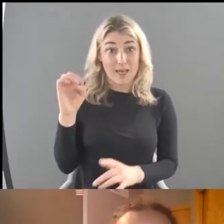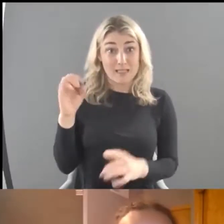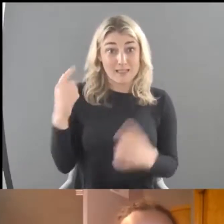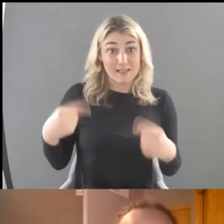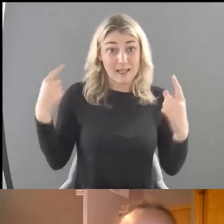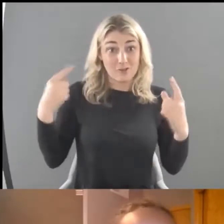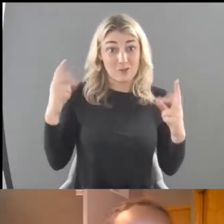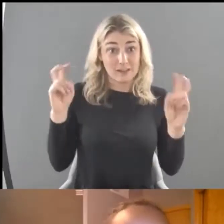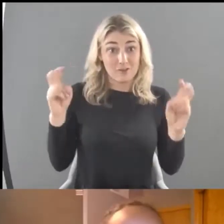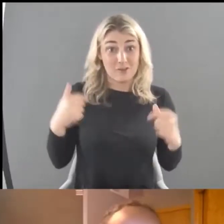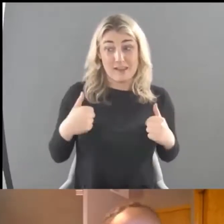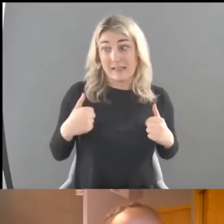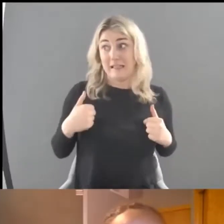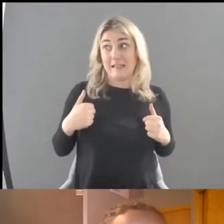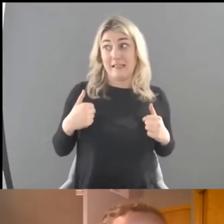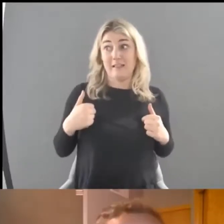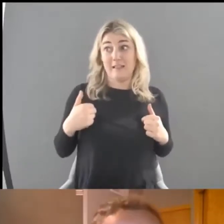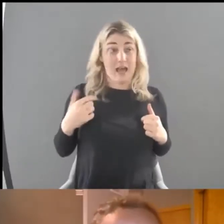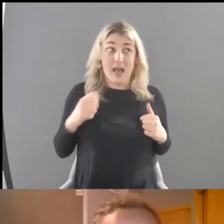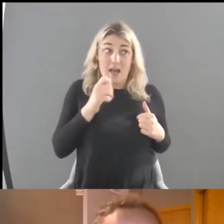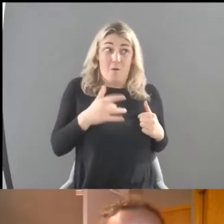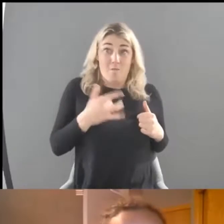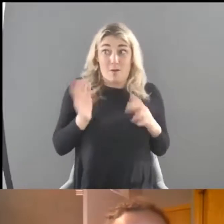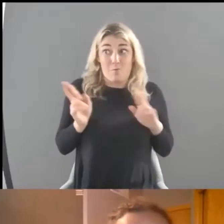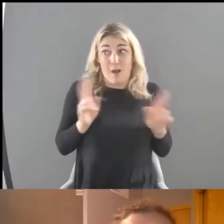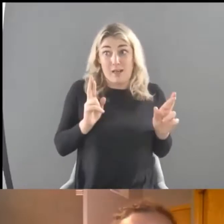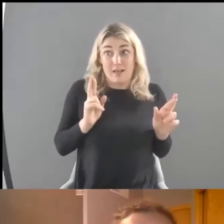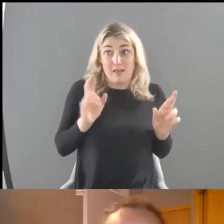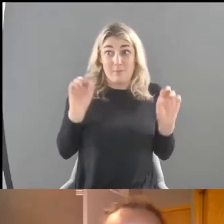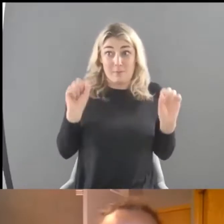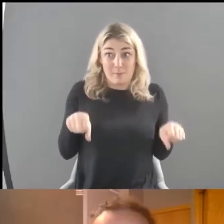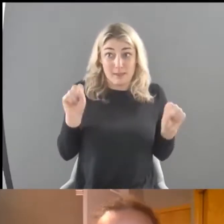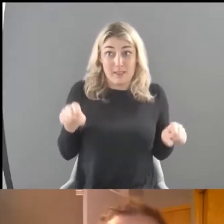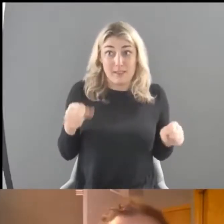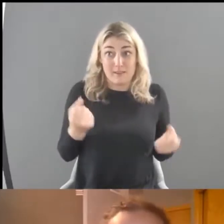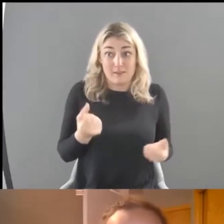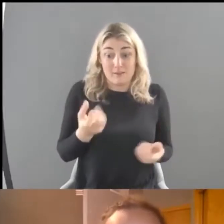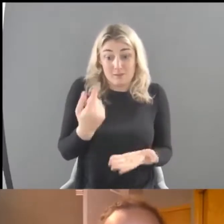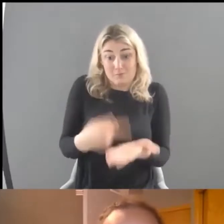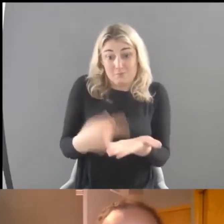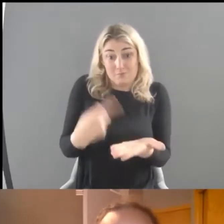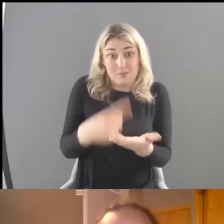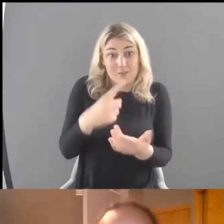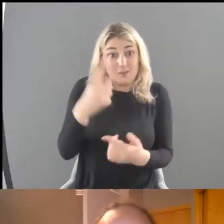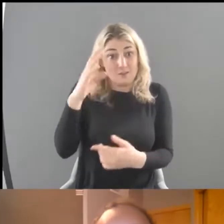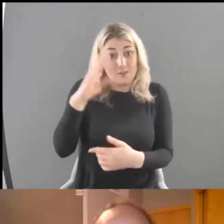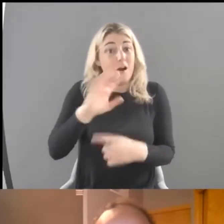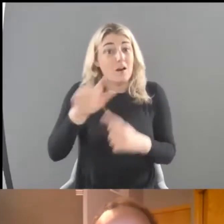I don't feel equipped to sort of talk about, present, think about this in certain ways,